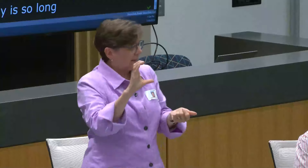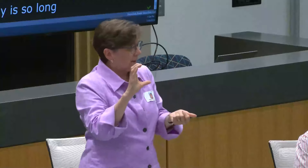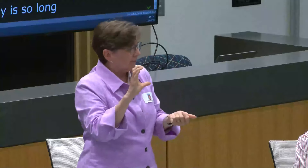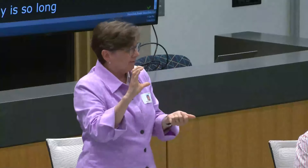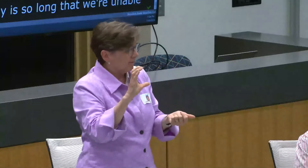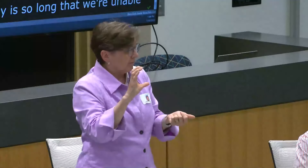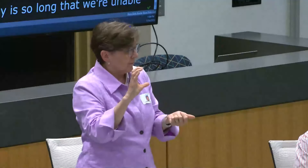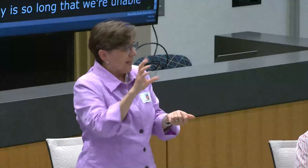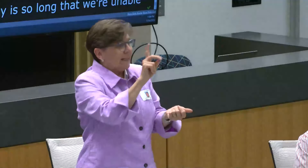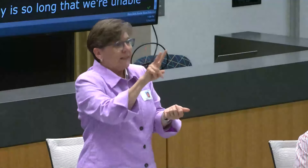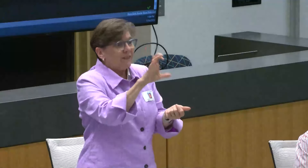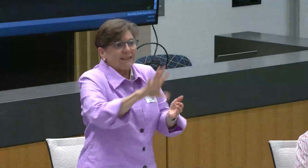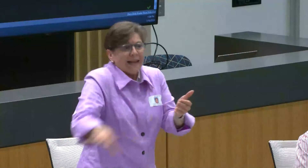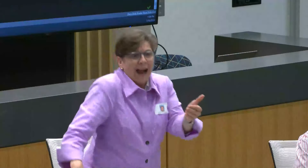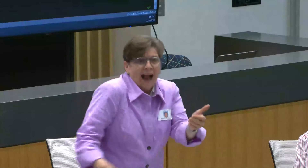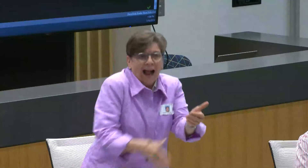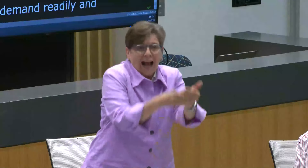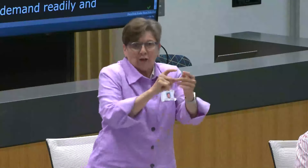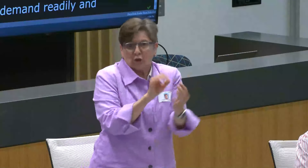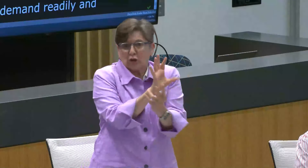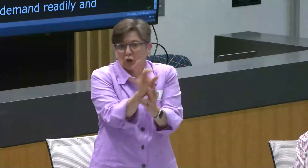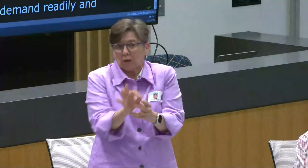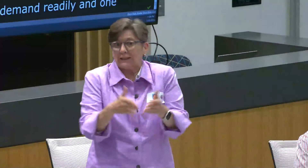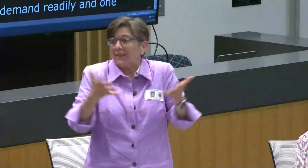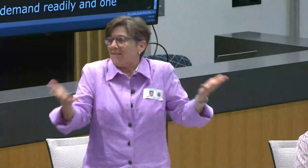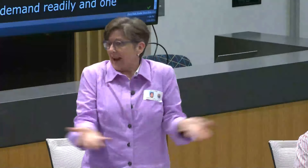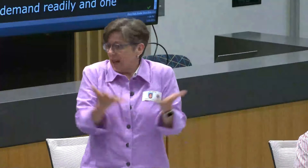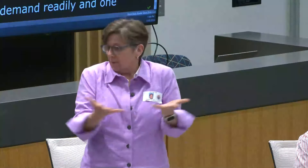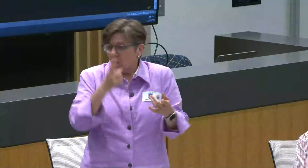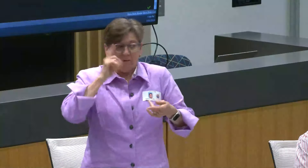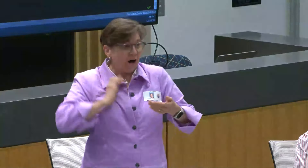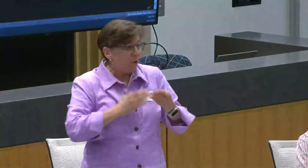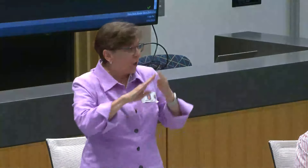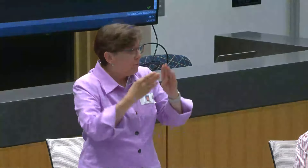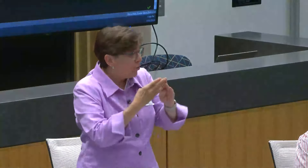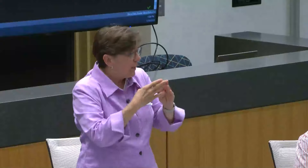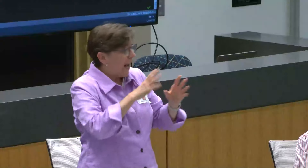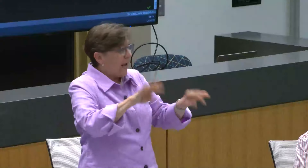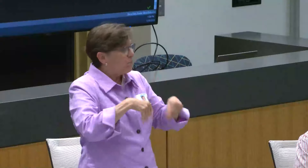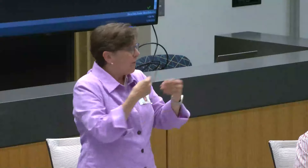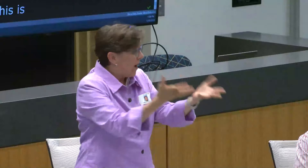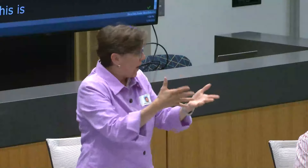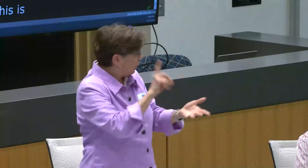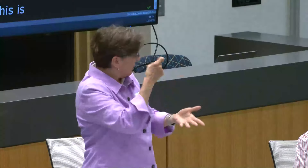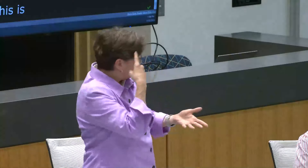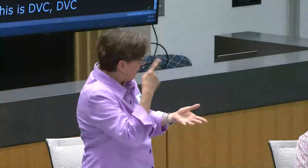WORKFORCE, THE COMMUNITY, PUBLIC SERVICE, IT'S A SERIOUS ISSUE. SO THE RUNWAY IS SO LONG